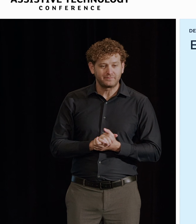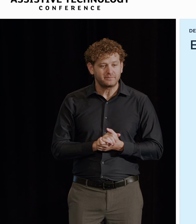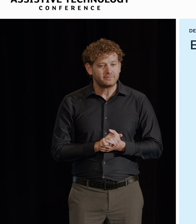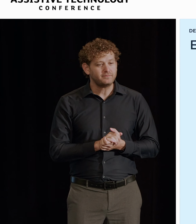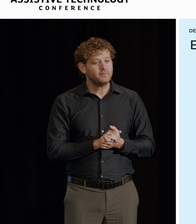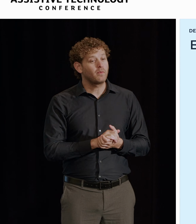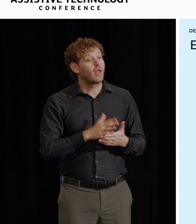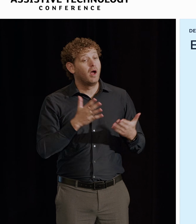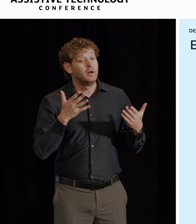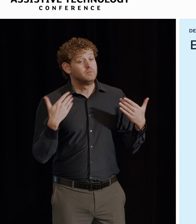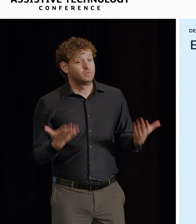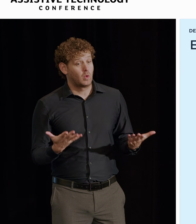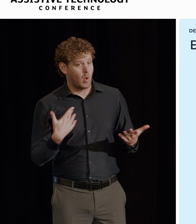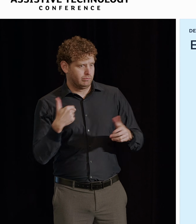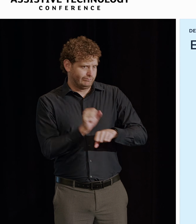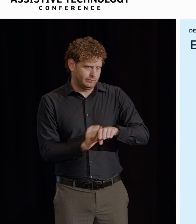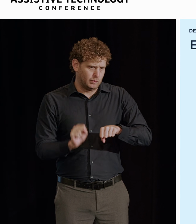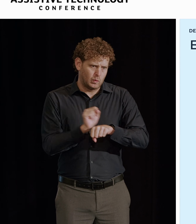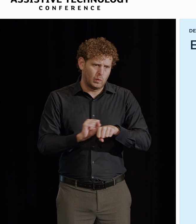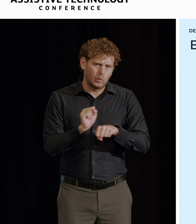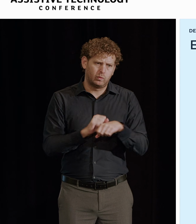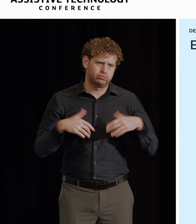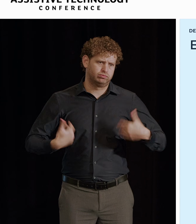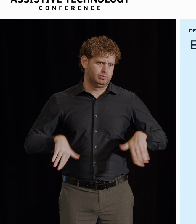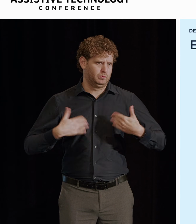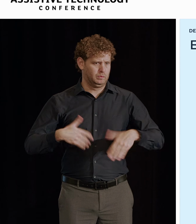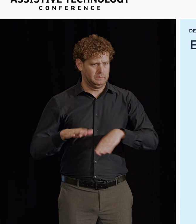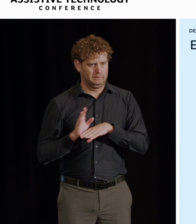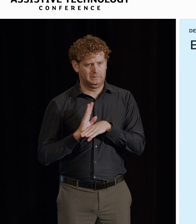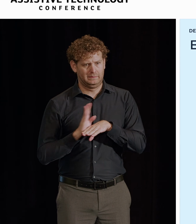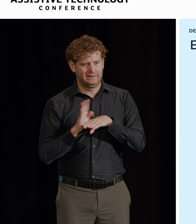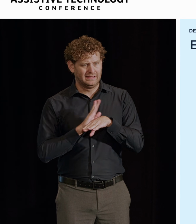and the feedback from the community has been encouraging and has been incredible.